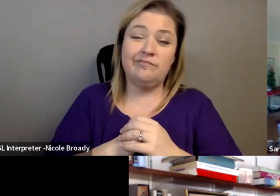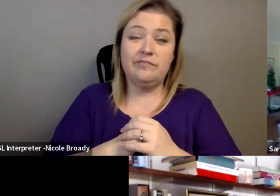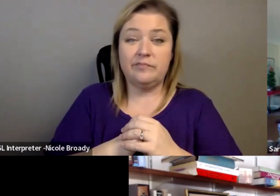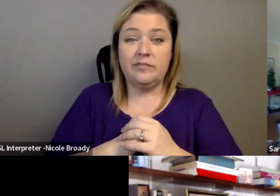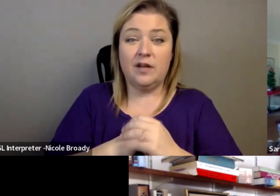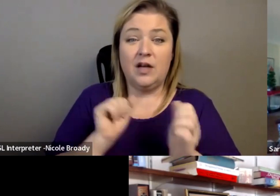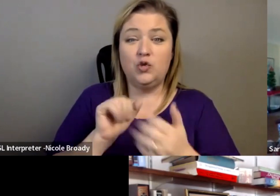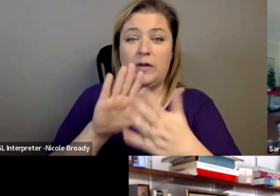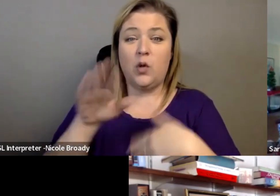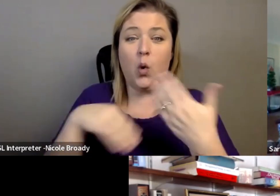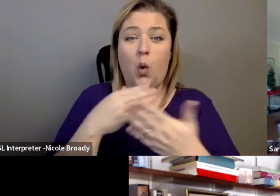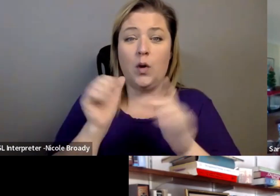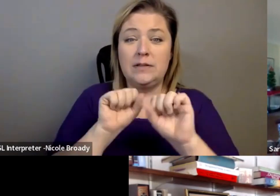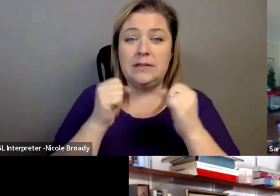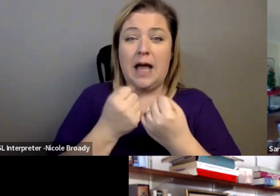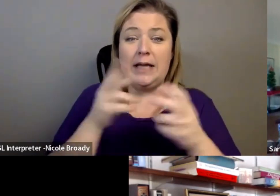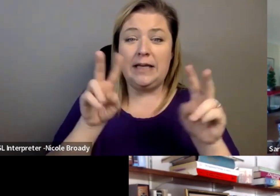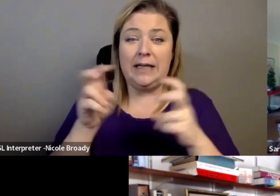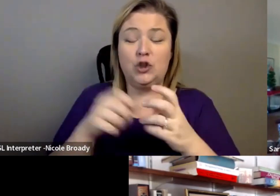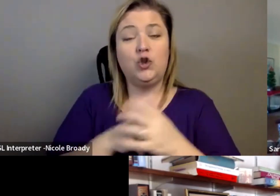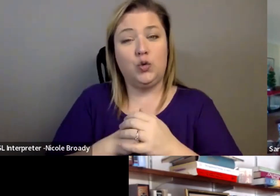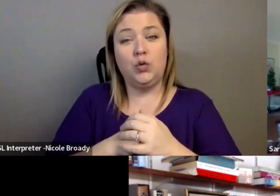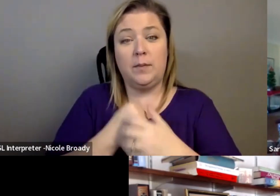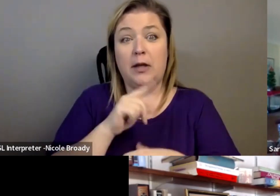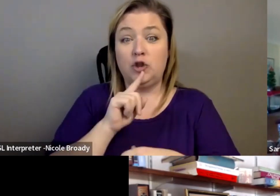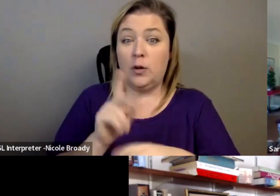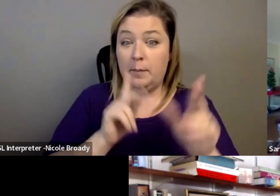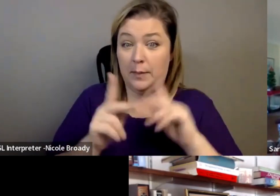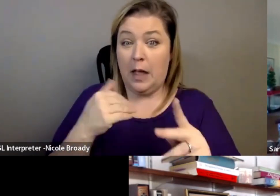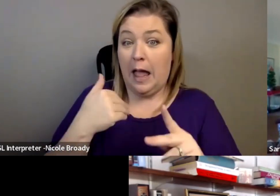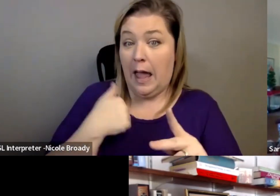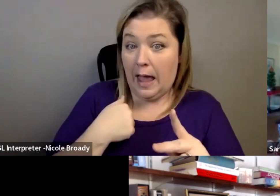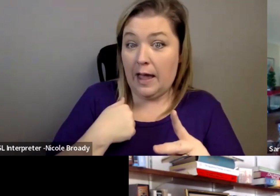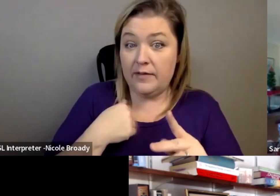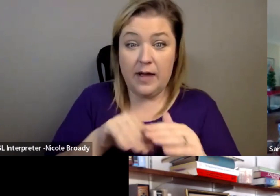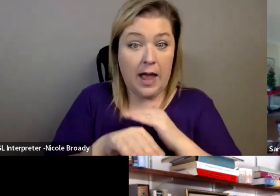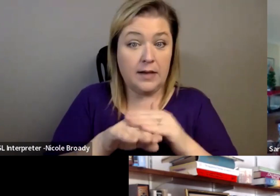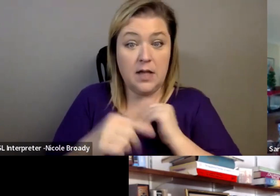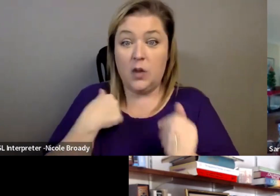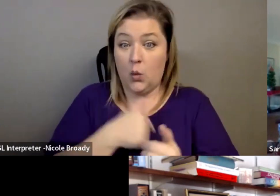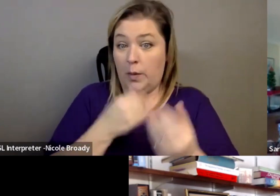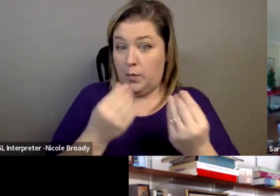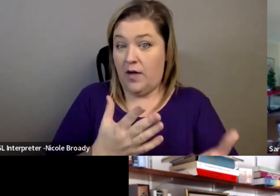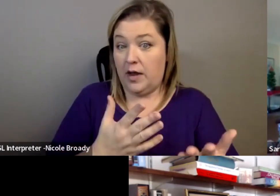the whole societal issue to make sure that, you know, people have the access, we're providing them with the supports they need,